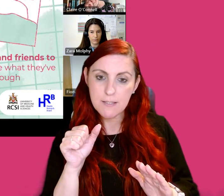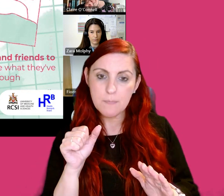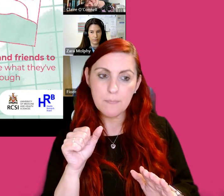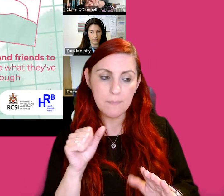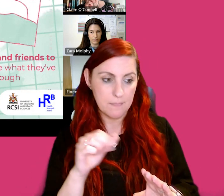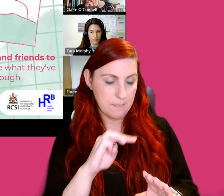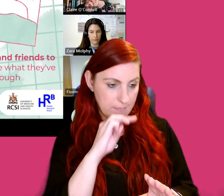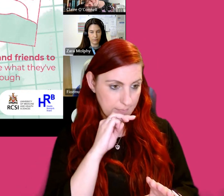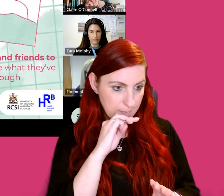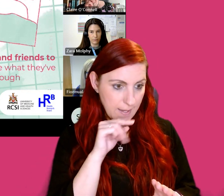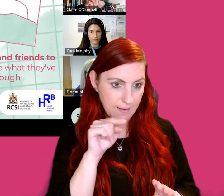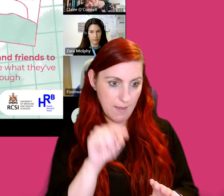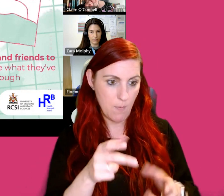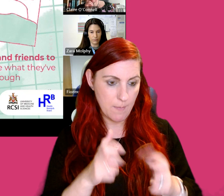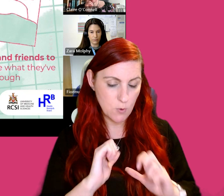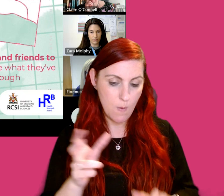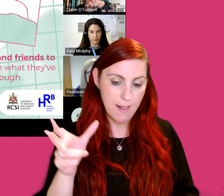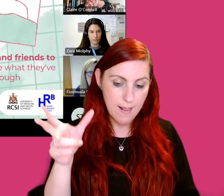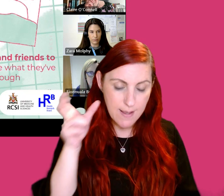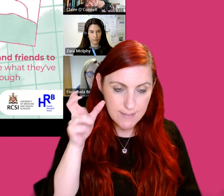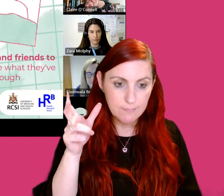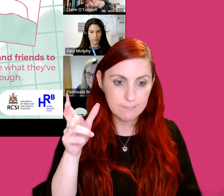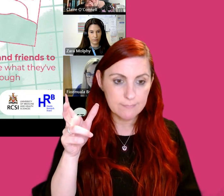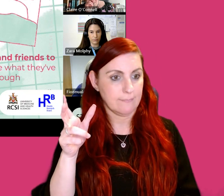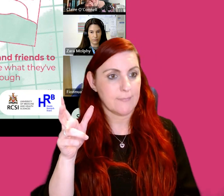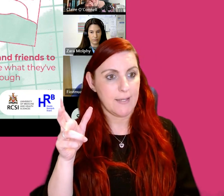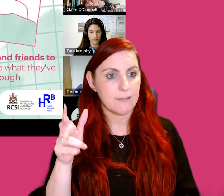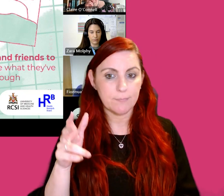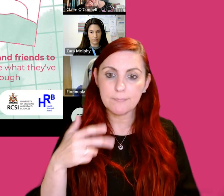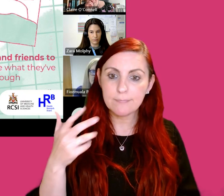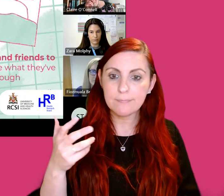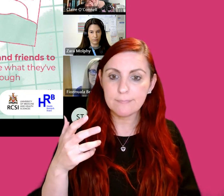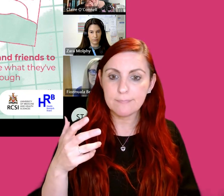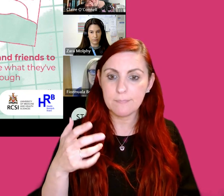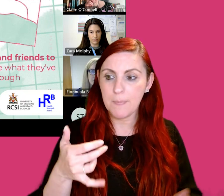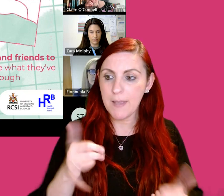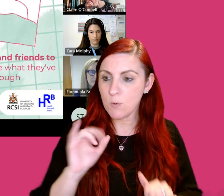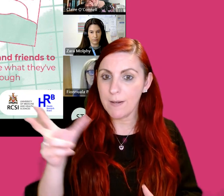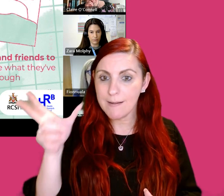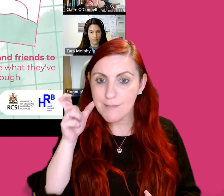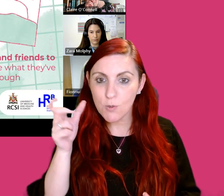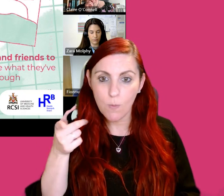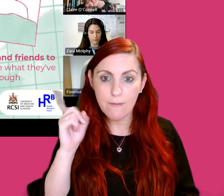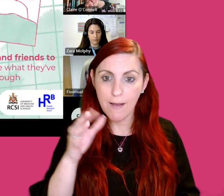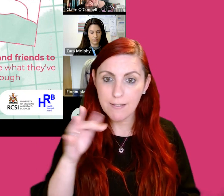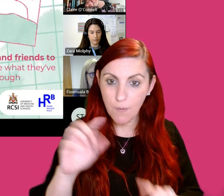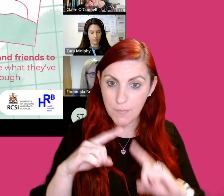feel listen and valued from you know from from the Department for example and then they also